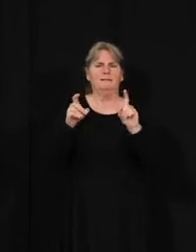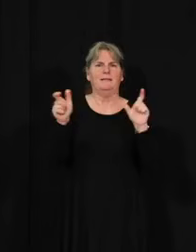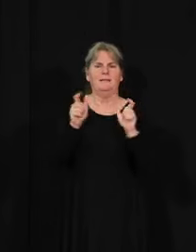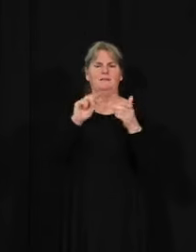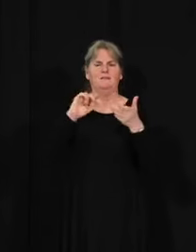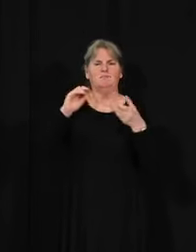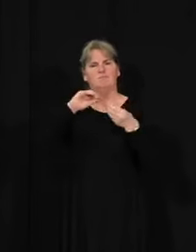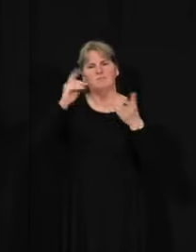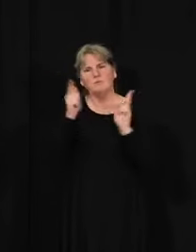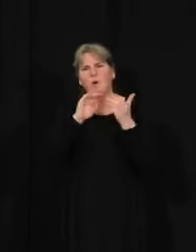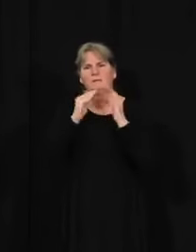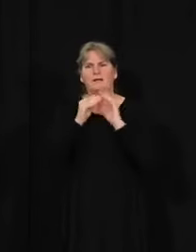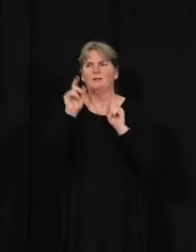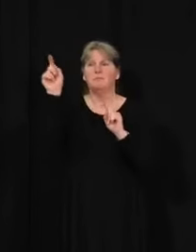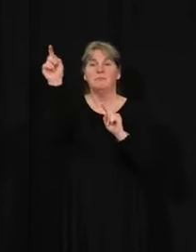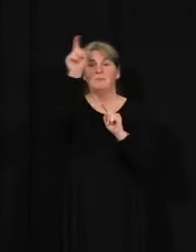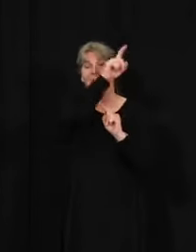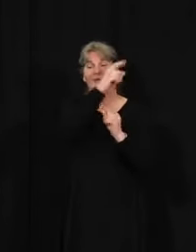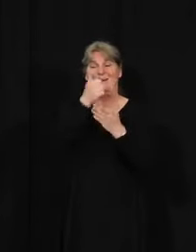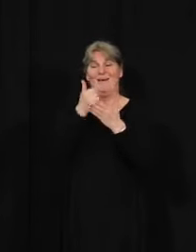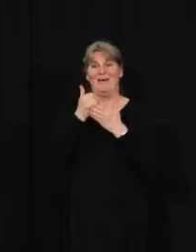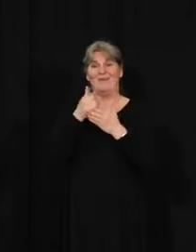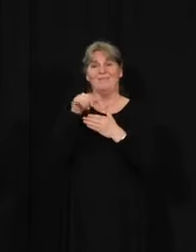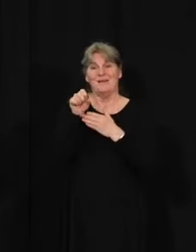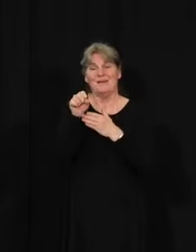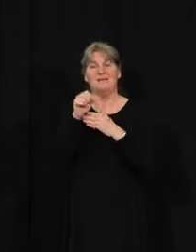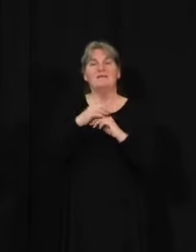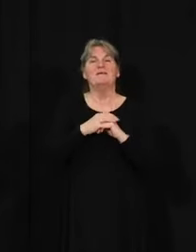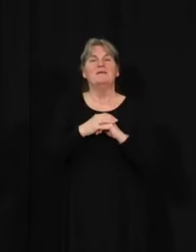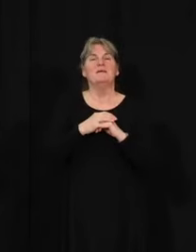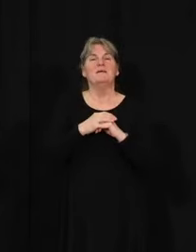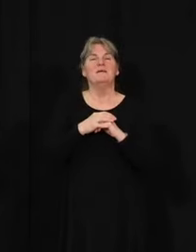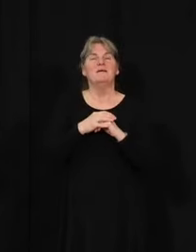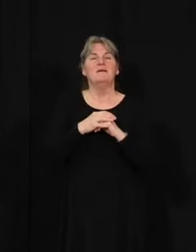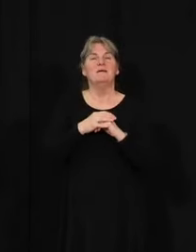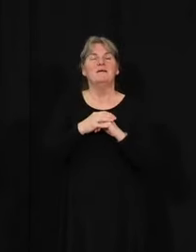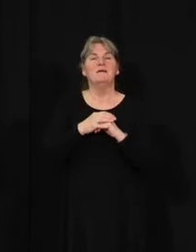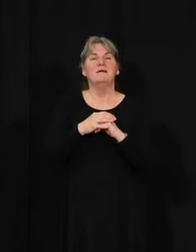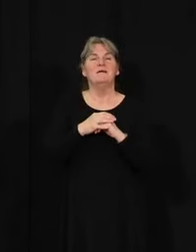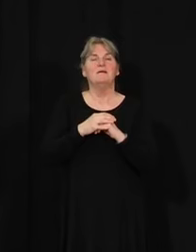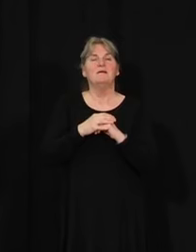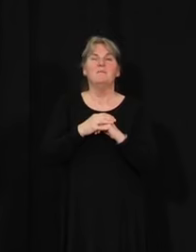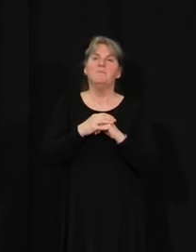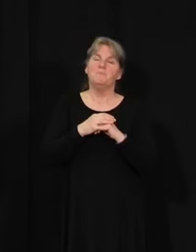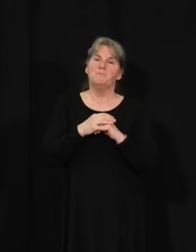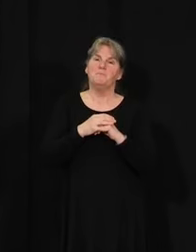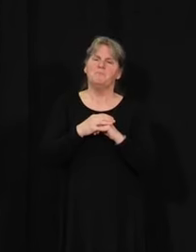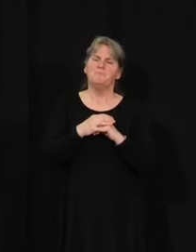in rural settings. But we...